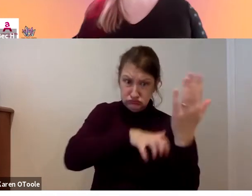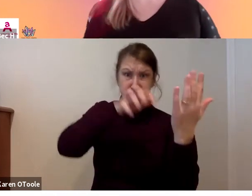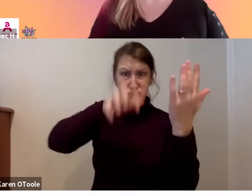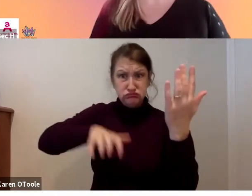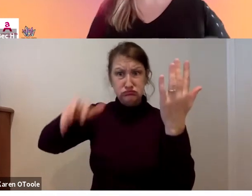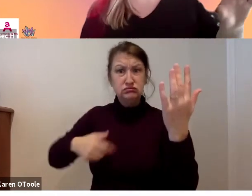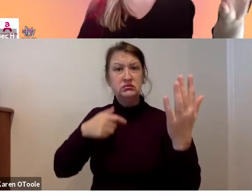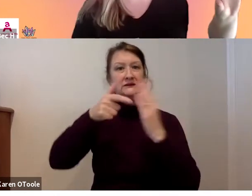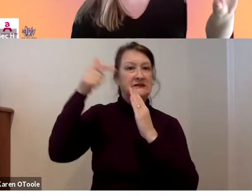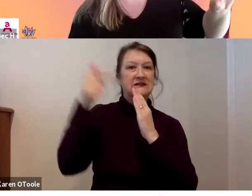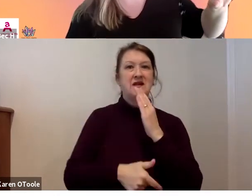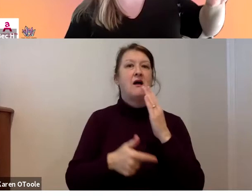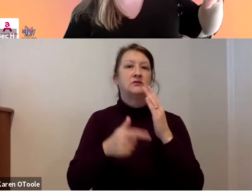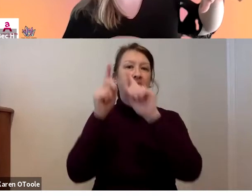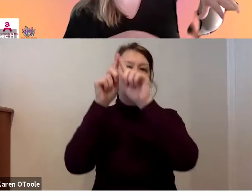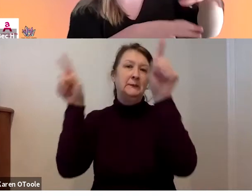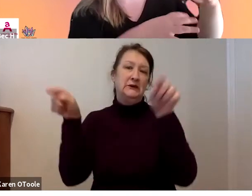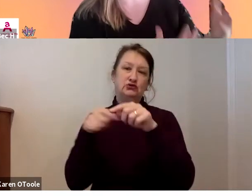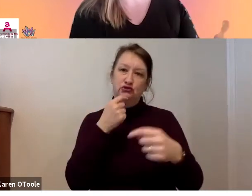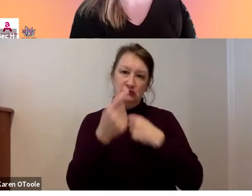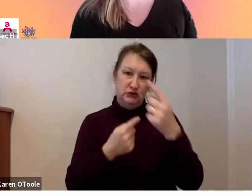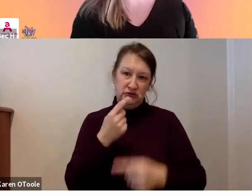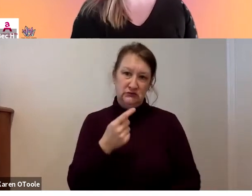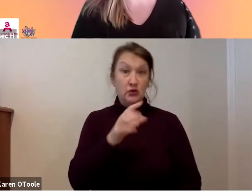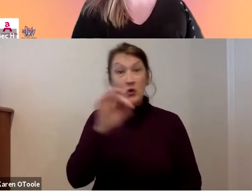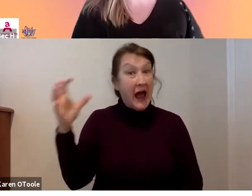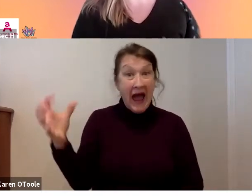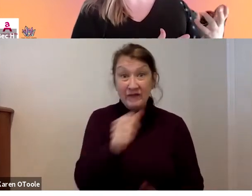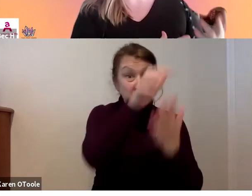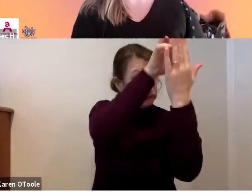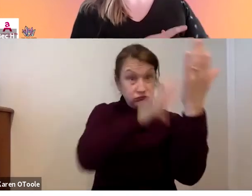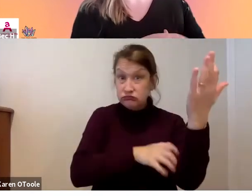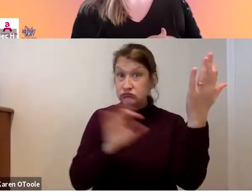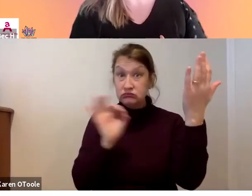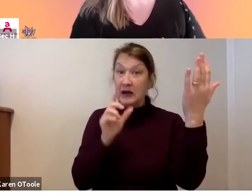It doesn't have to be that detailed, she is going quite